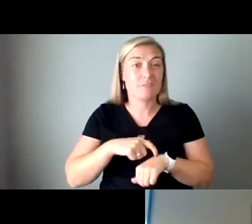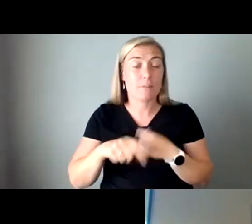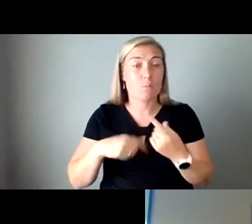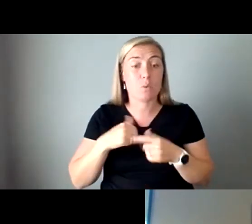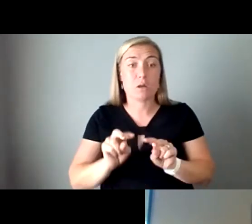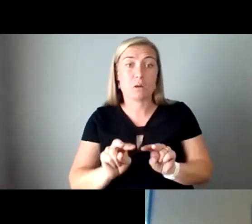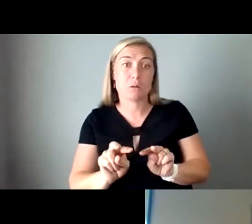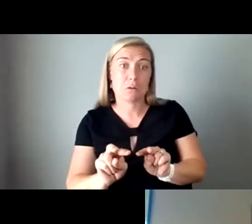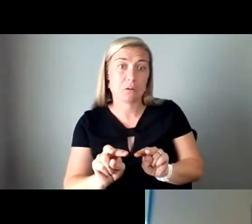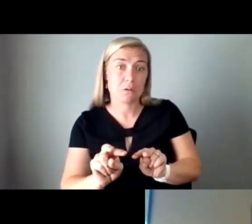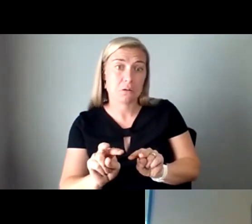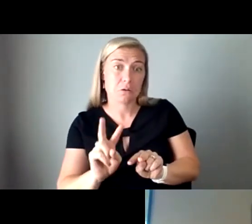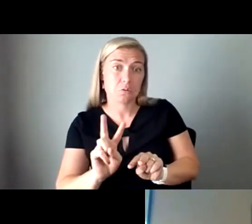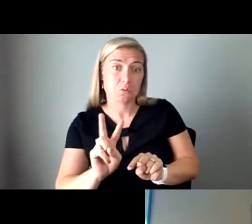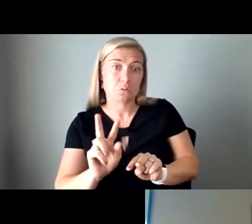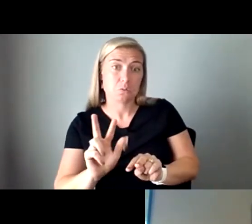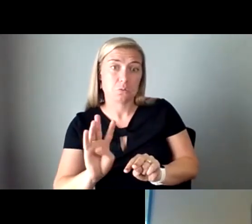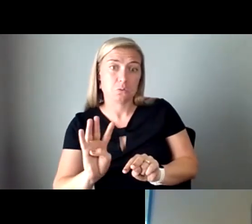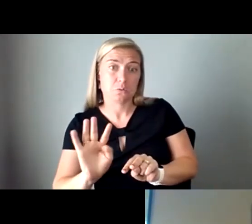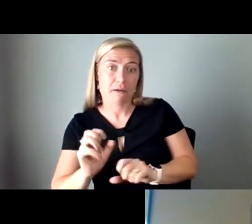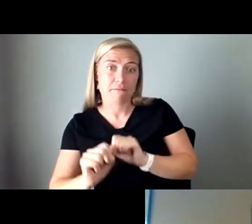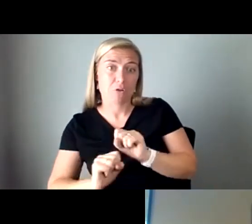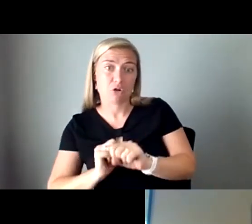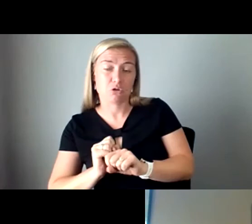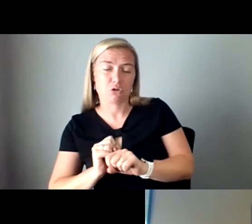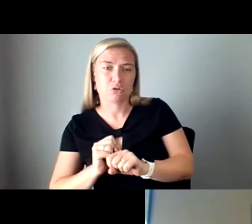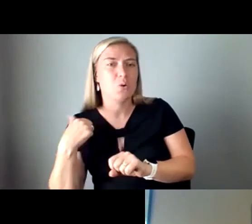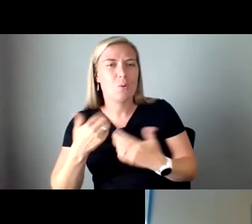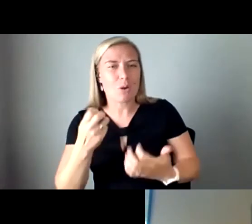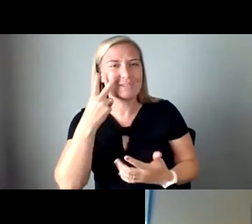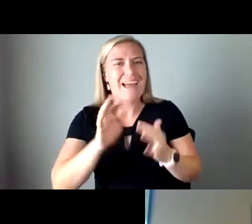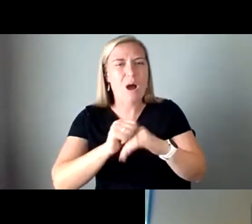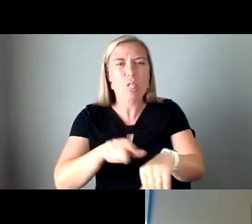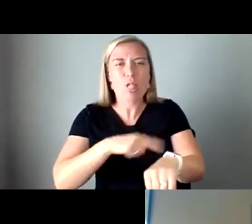to see how long the protection lasts. It's not because we're expecting to see side effects